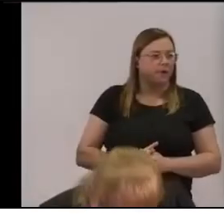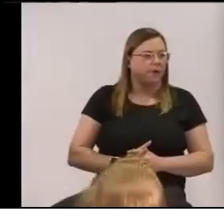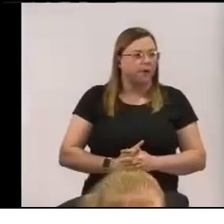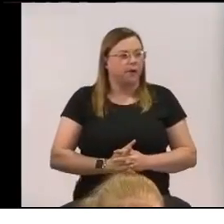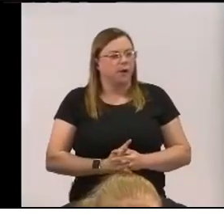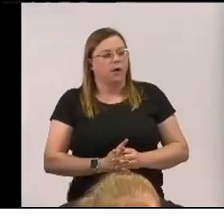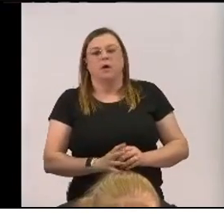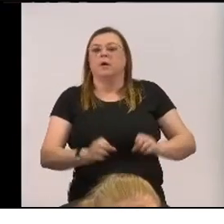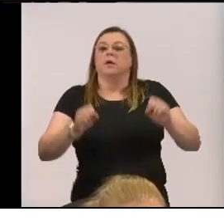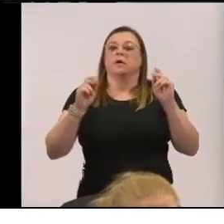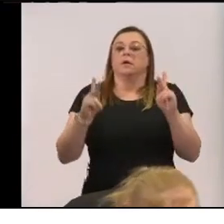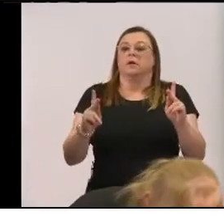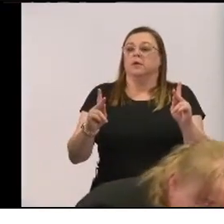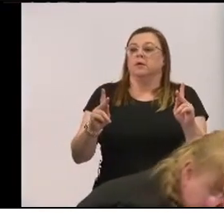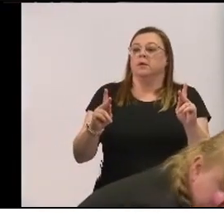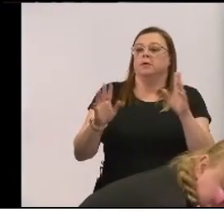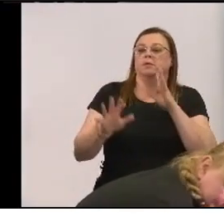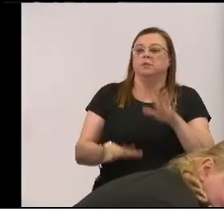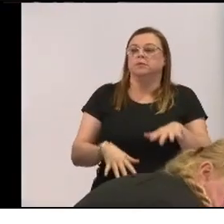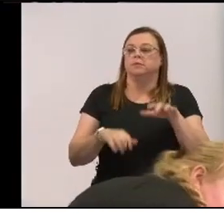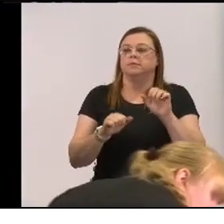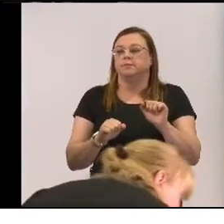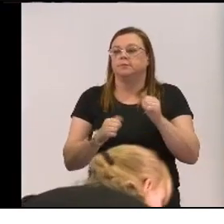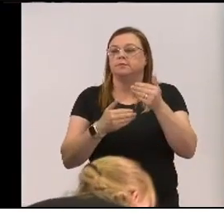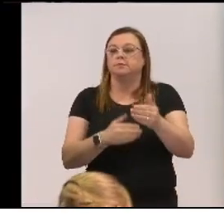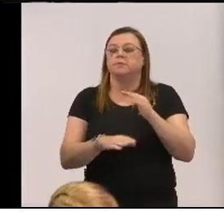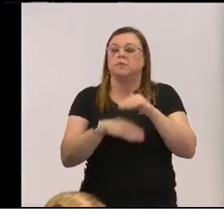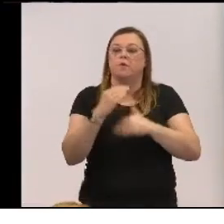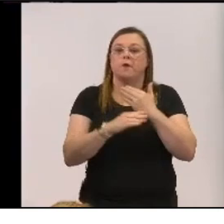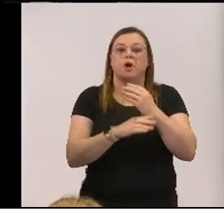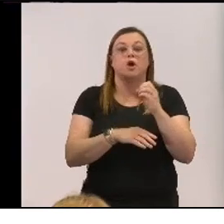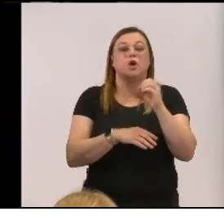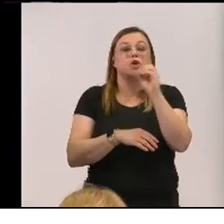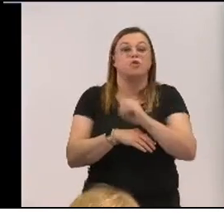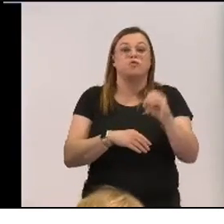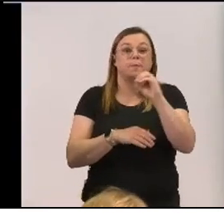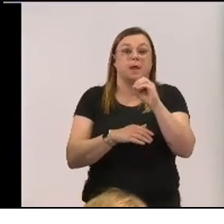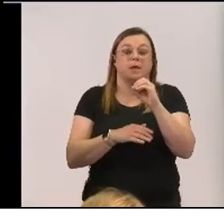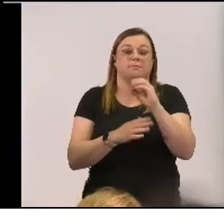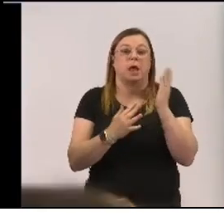OK, so let's start the session about the European Accessibility Act.